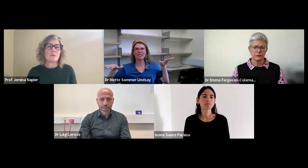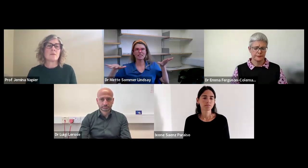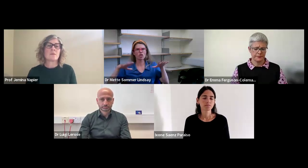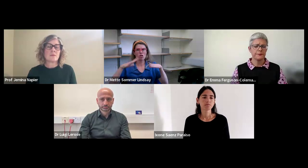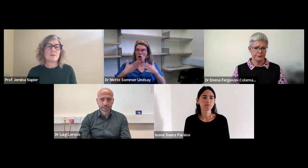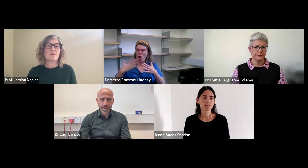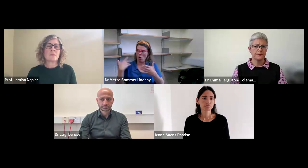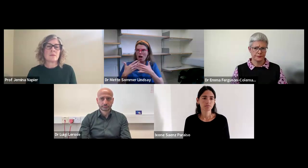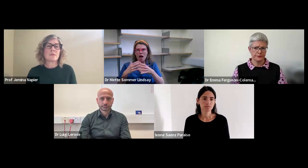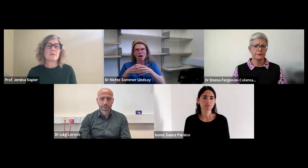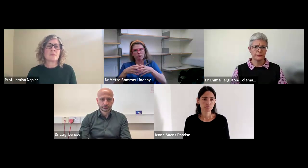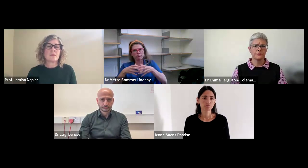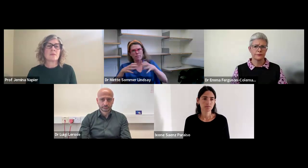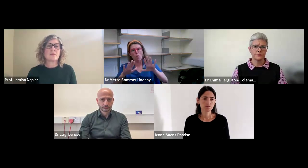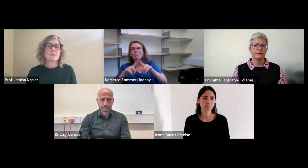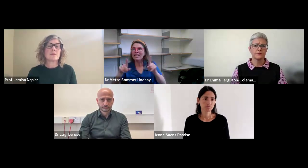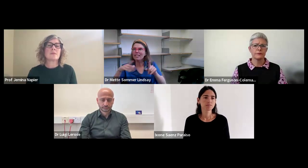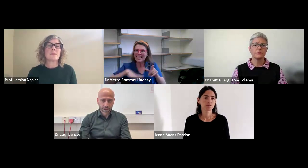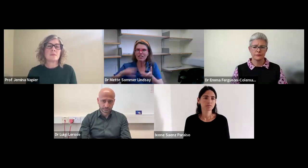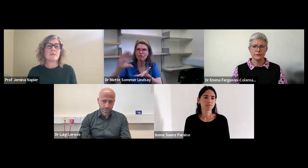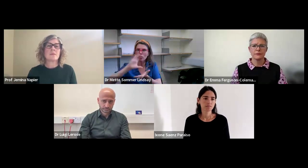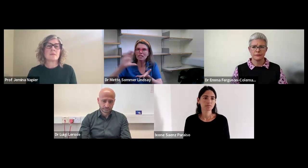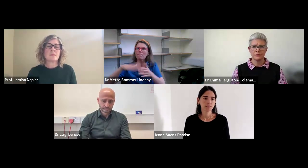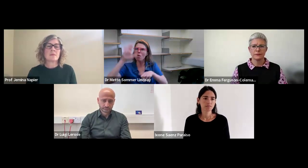you know deaf space, we're going to celebrate true diversity, this is an important thing that needs